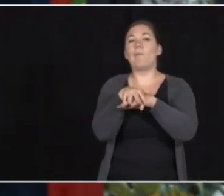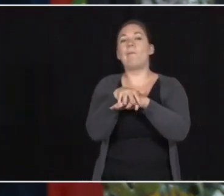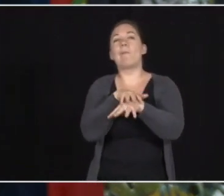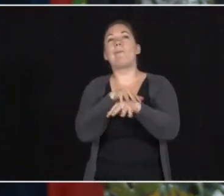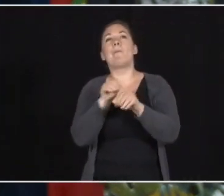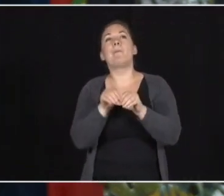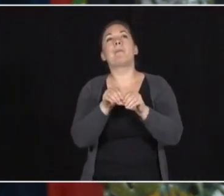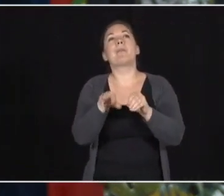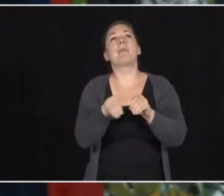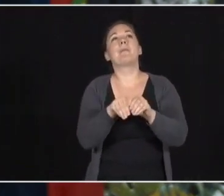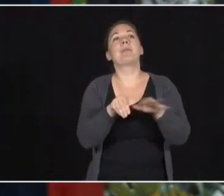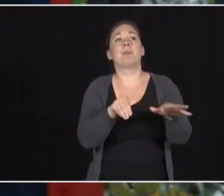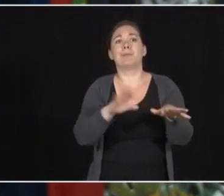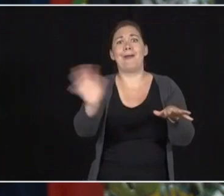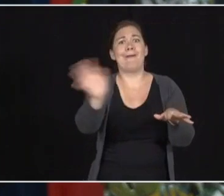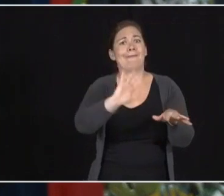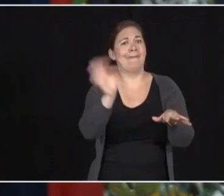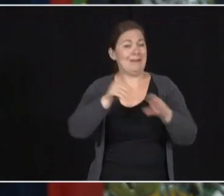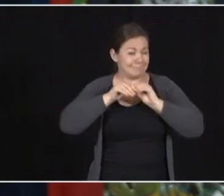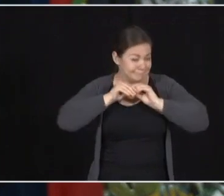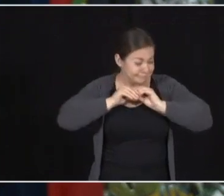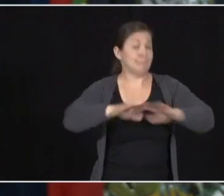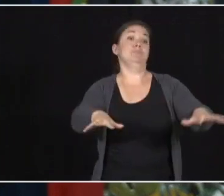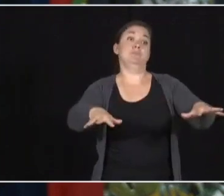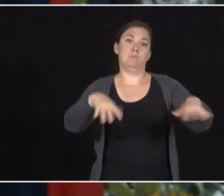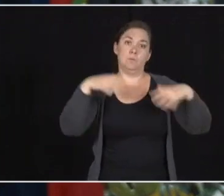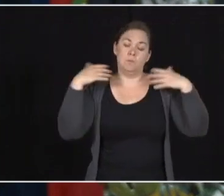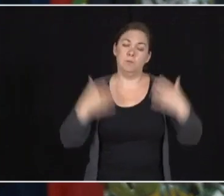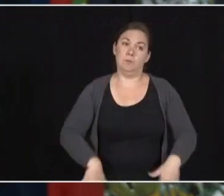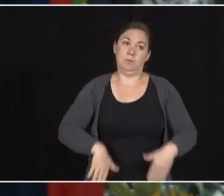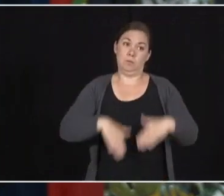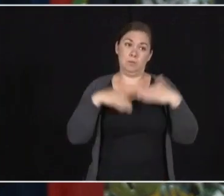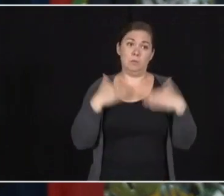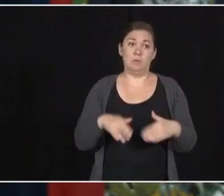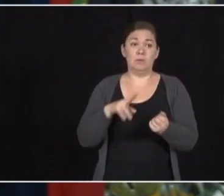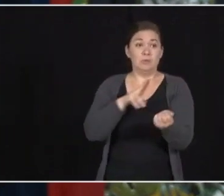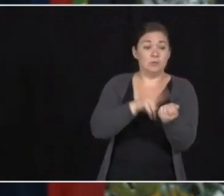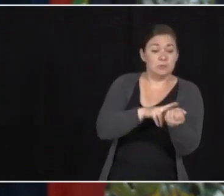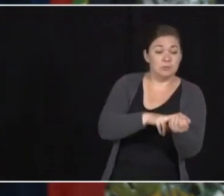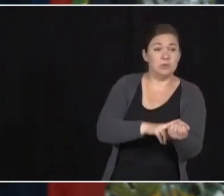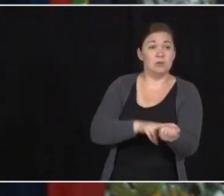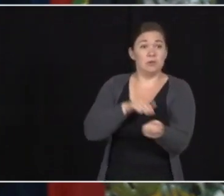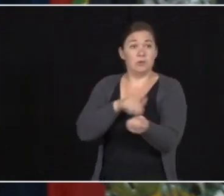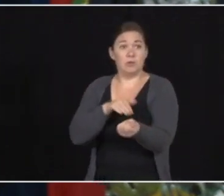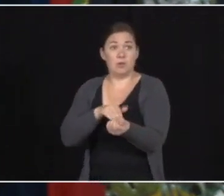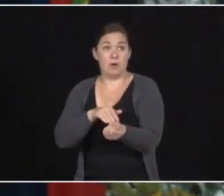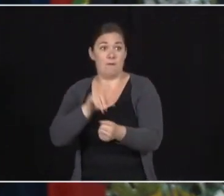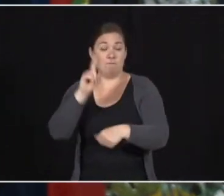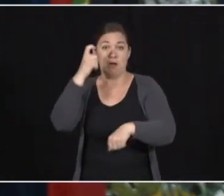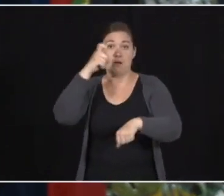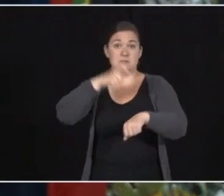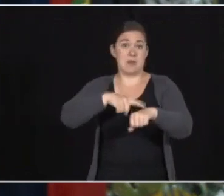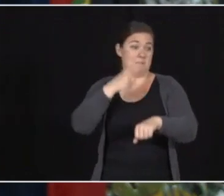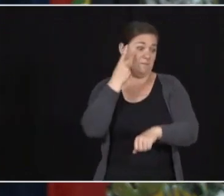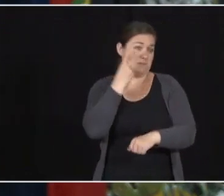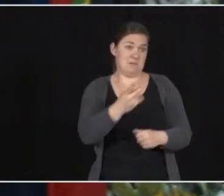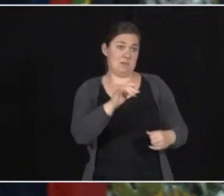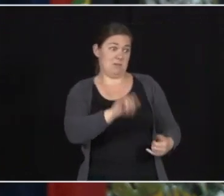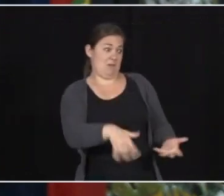physicians and nurses who have been in these settings. They have never seen anything like it. So we not only were trying to adapt to the circumstances,